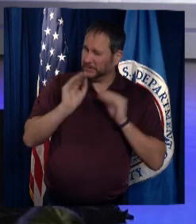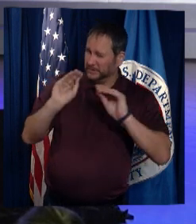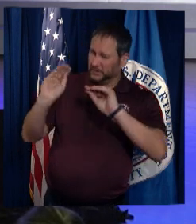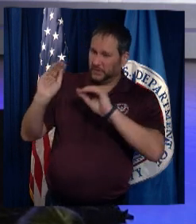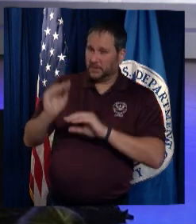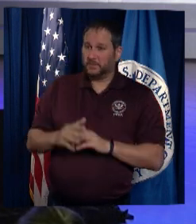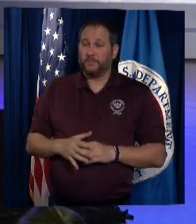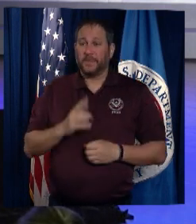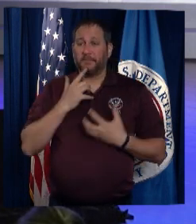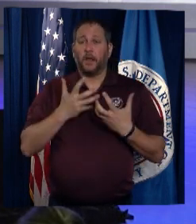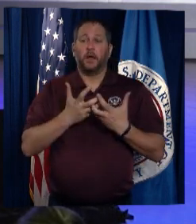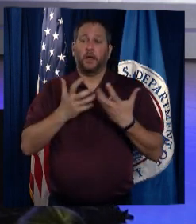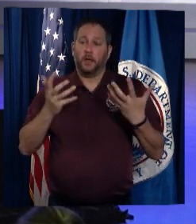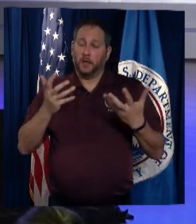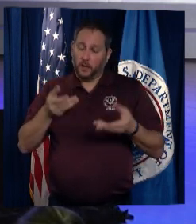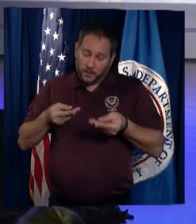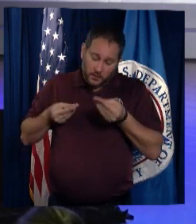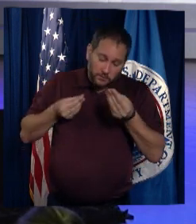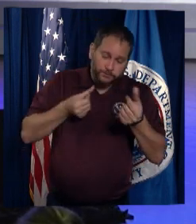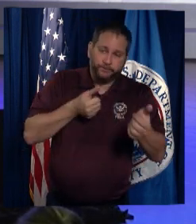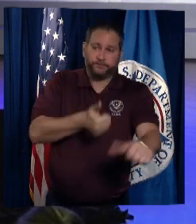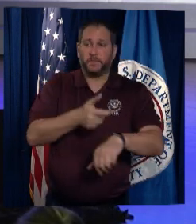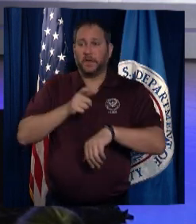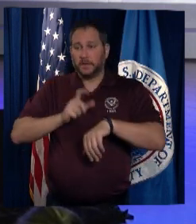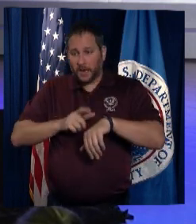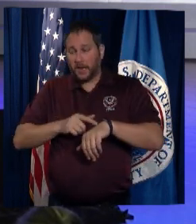flattering their command-and-control worldviews, simply to ensure they don't